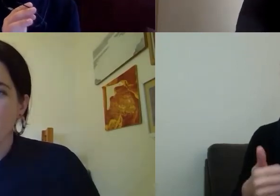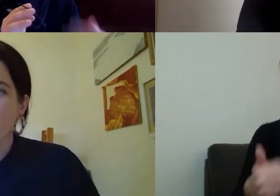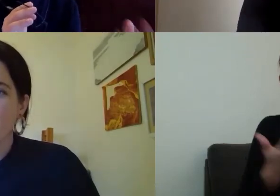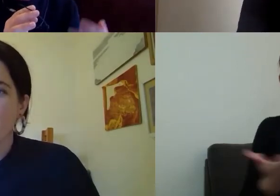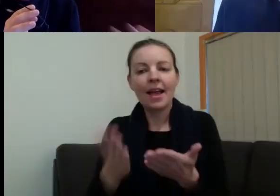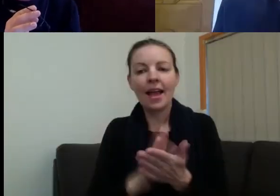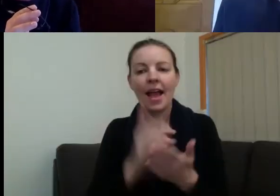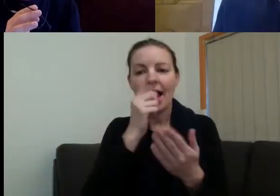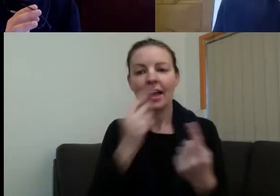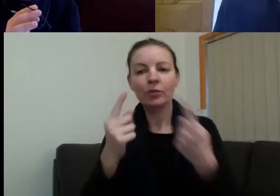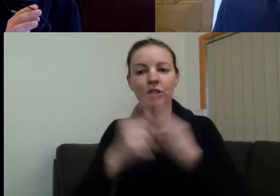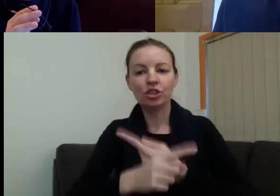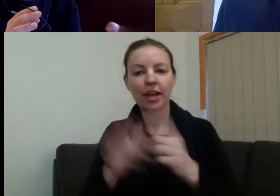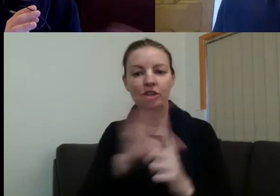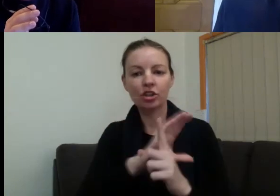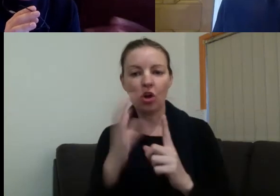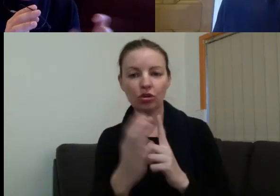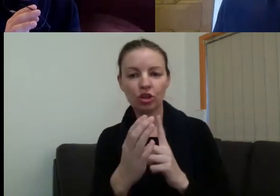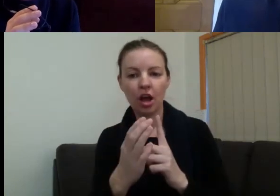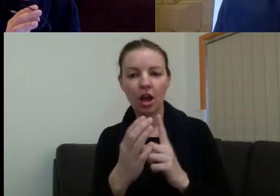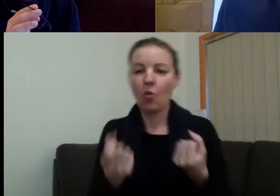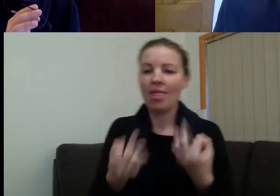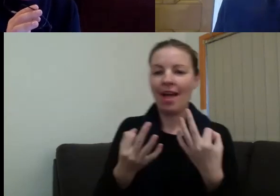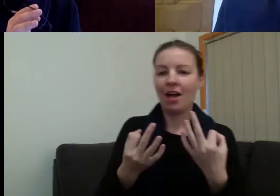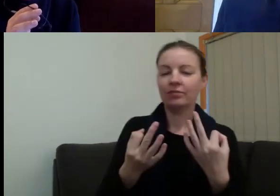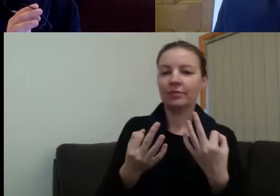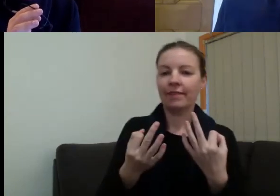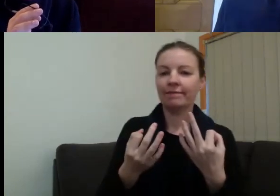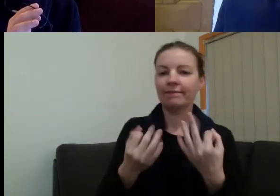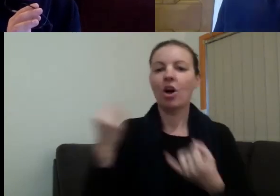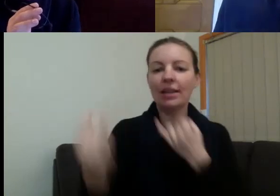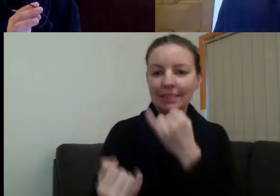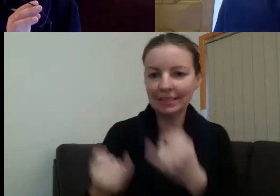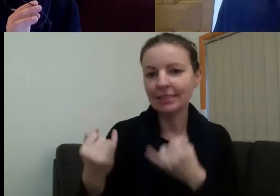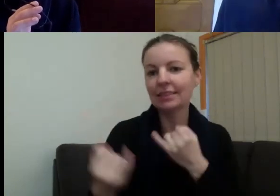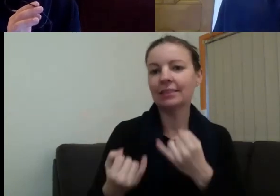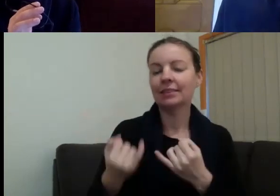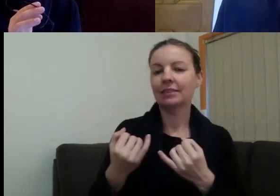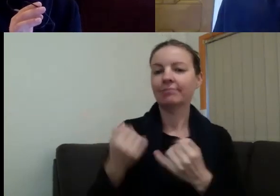like, fighting for it. But then what does it require. I wonder if there's